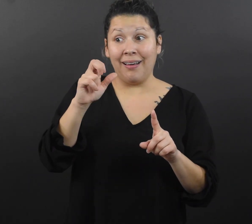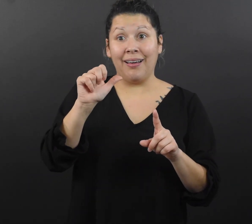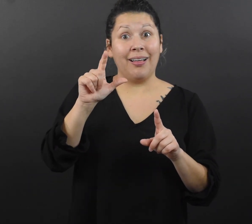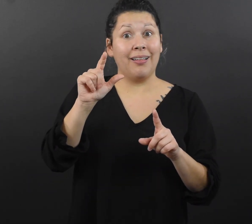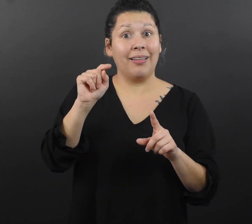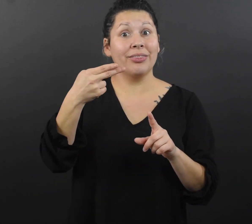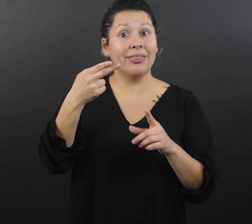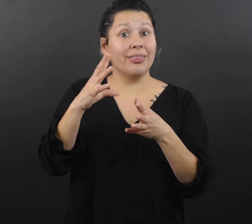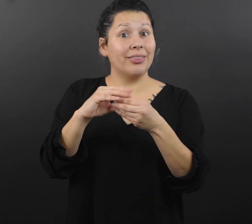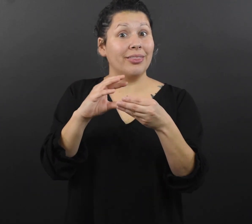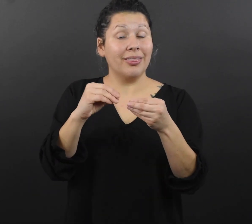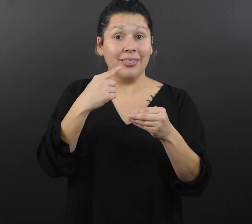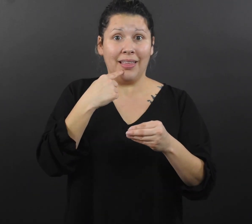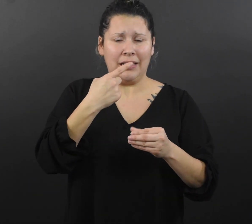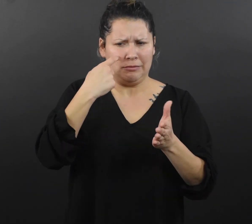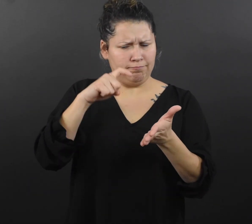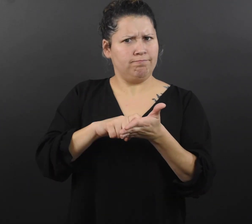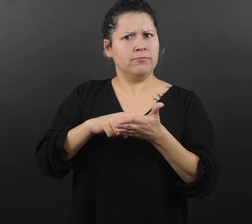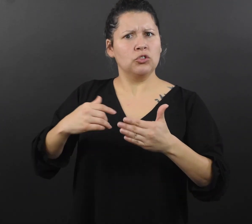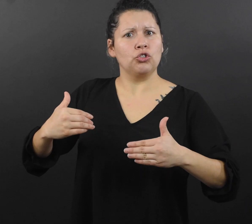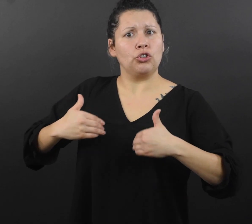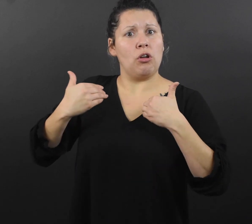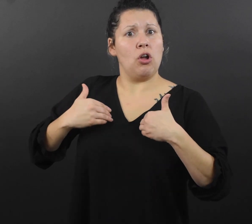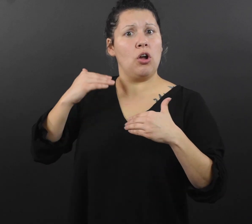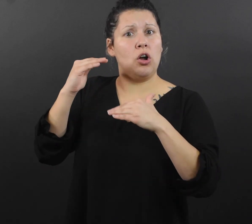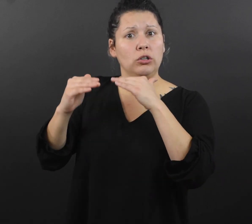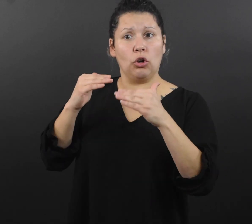“We also see that young adults don’t get the flu vaccine,” Heath says. “But